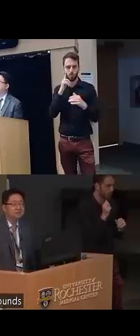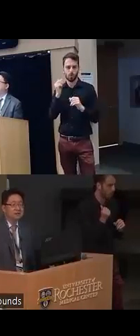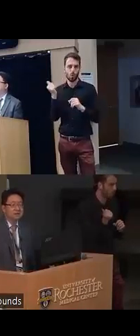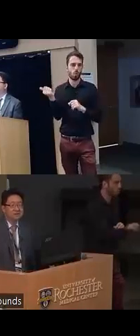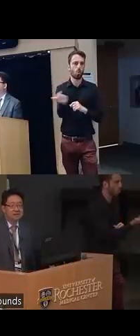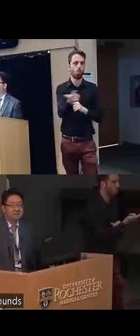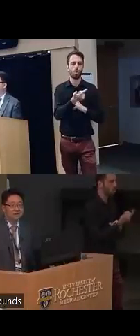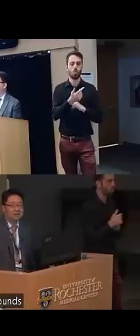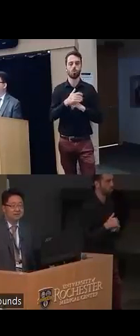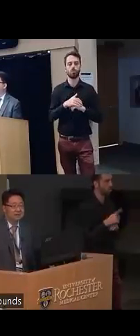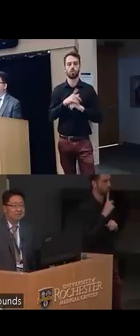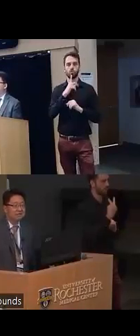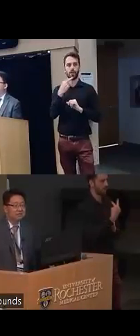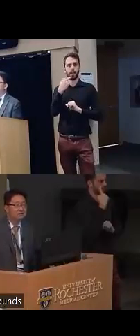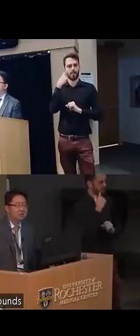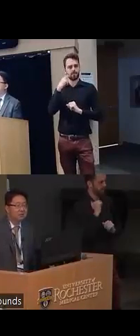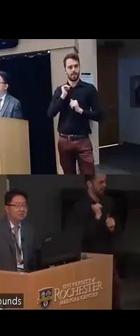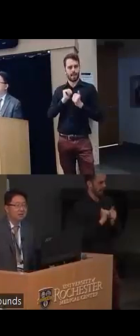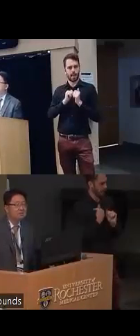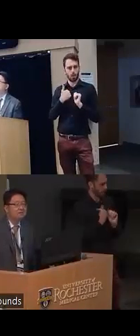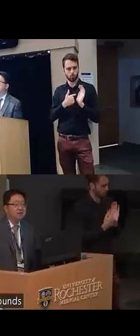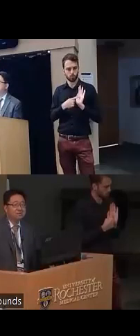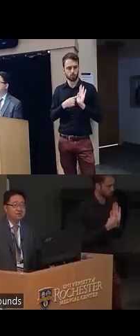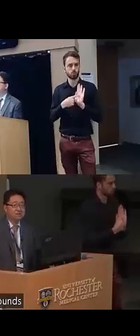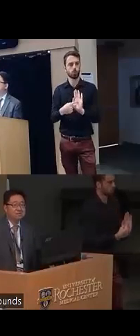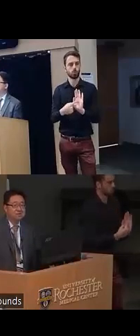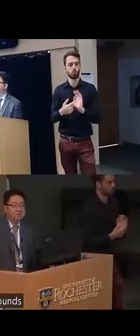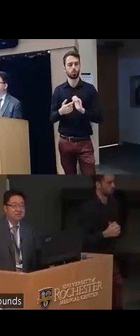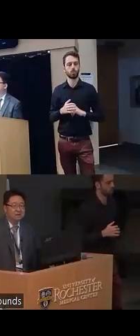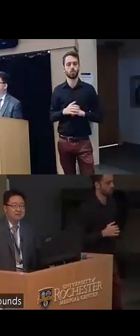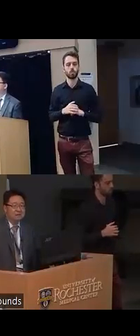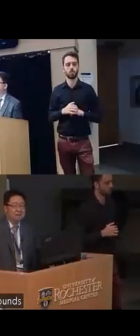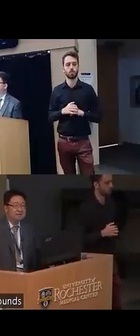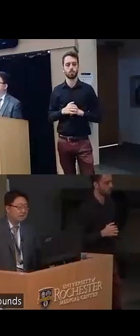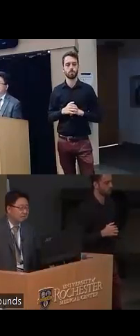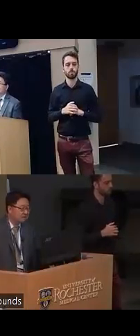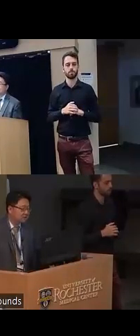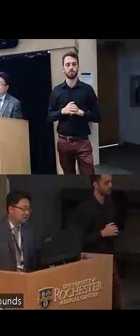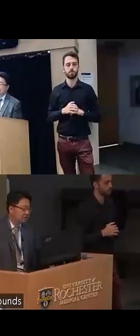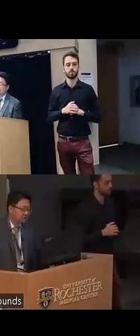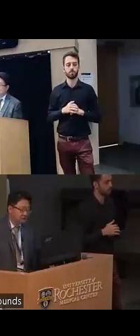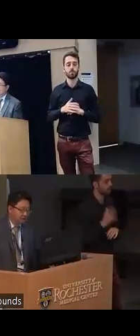to become a team in relation to inegrating all the missions reneggerating all the uh